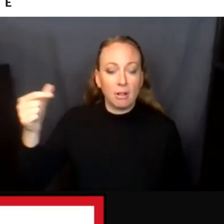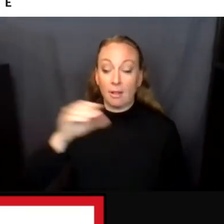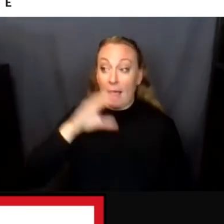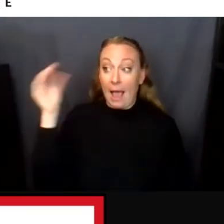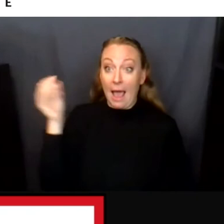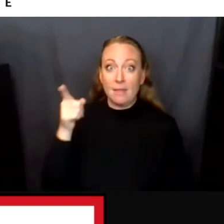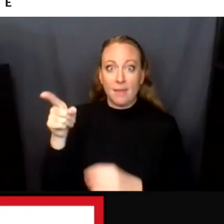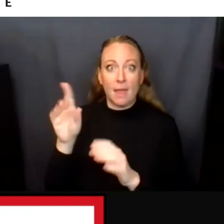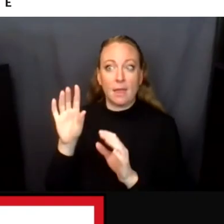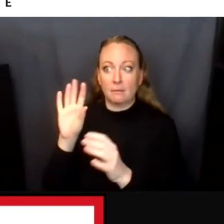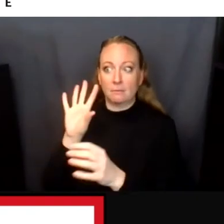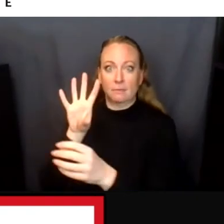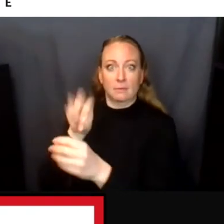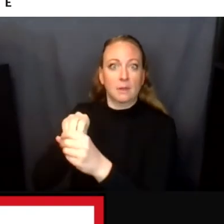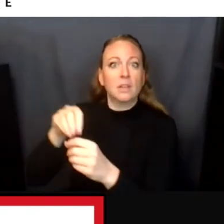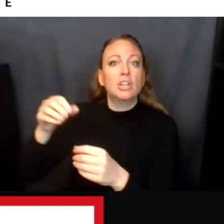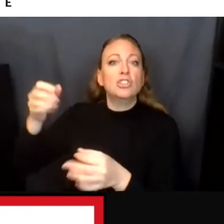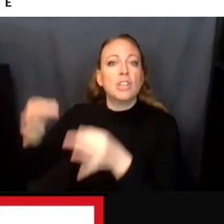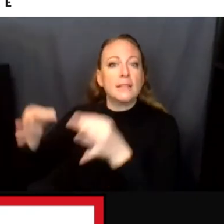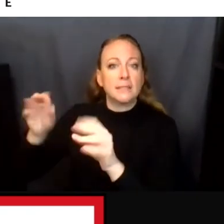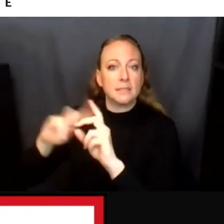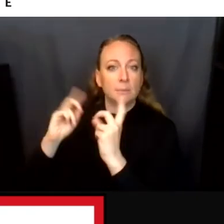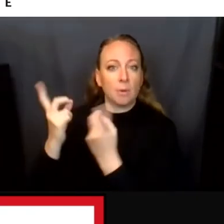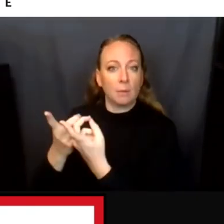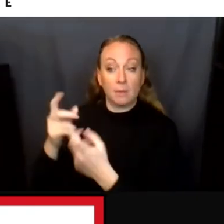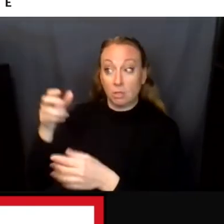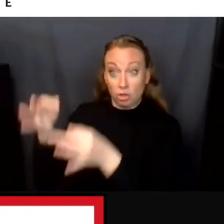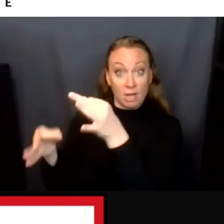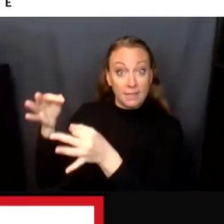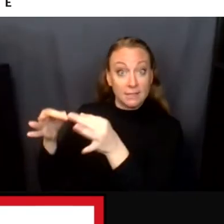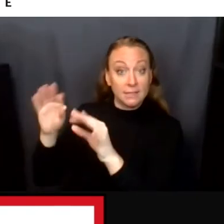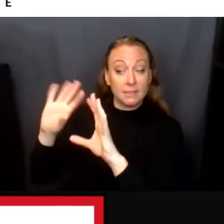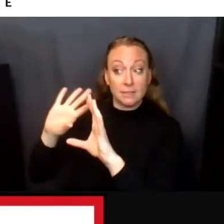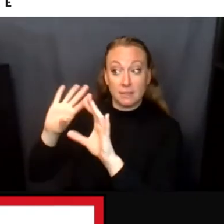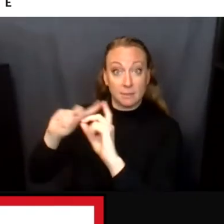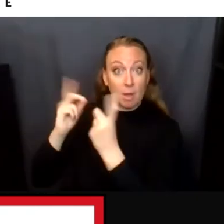The justice department is the one who enforces the ADA.